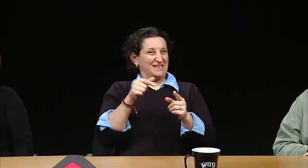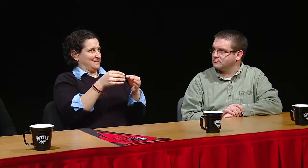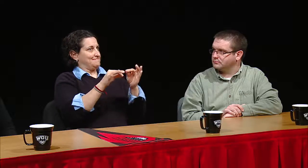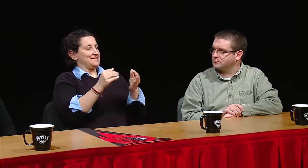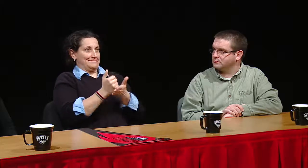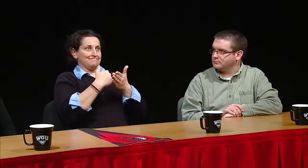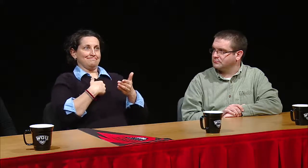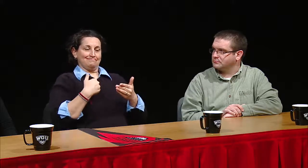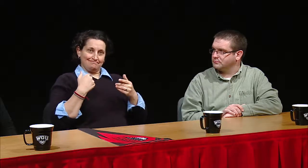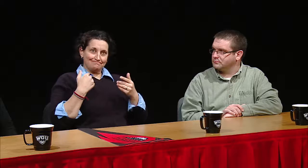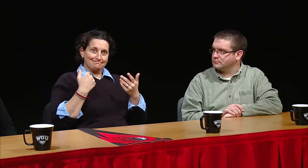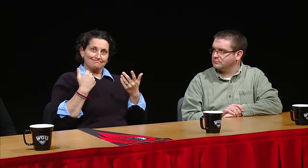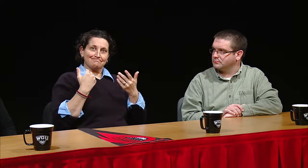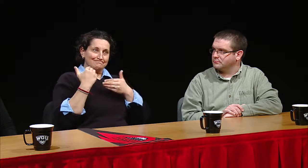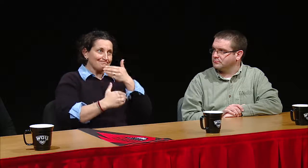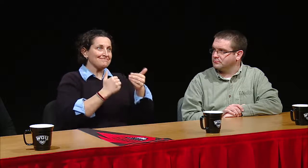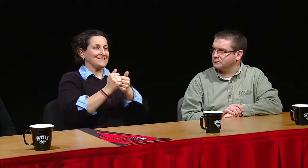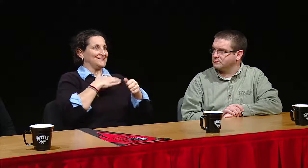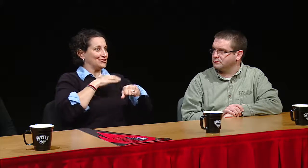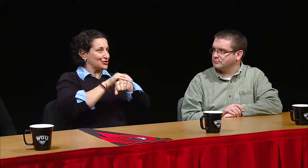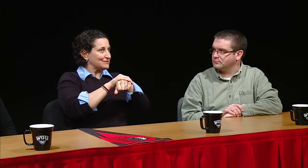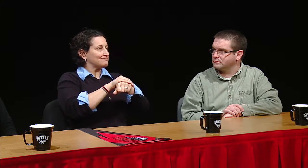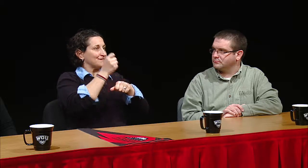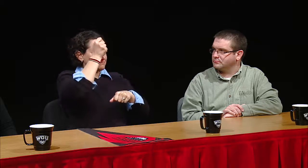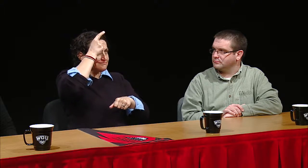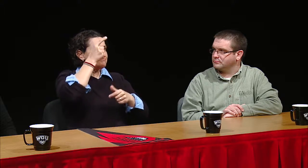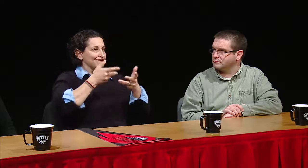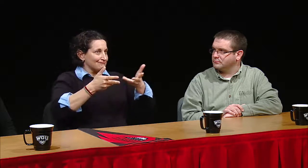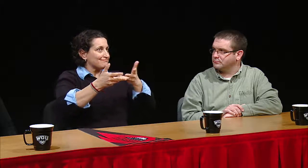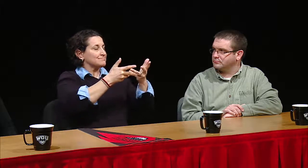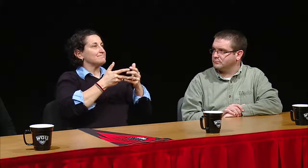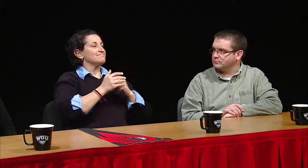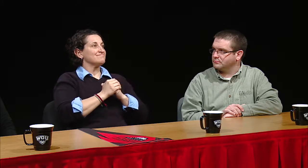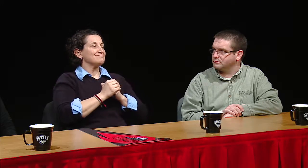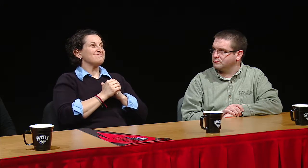That whole term -- that whole term, if I remember right,